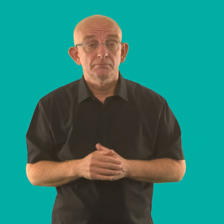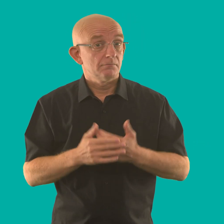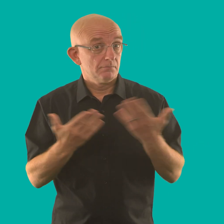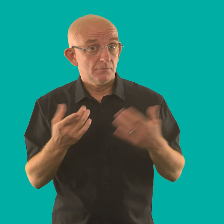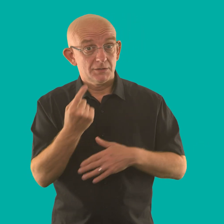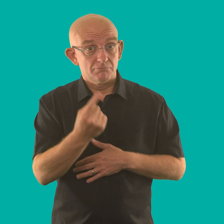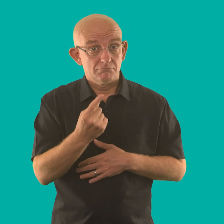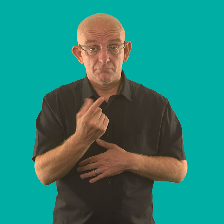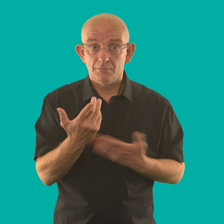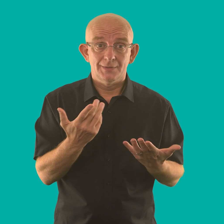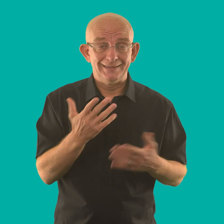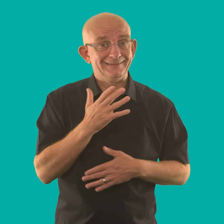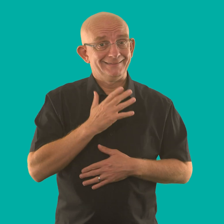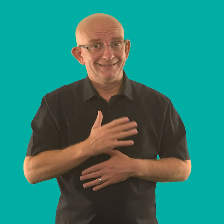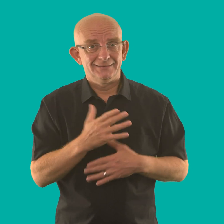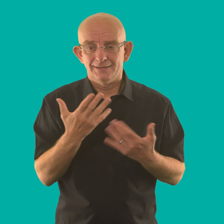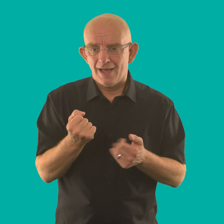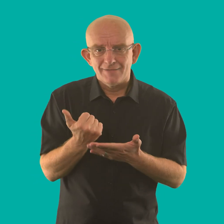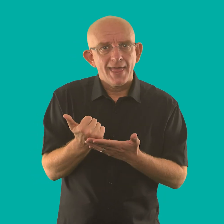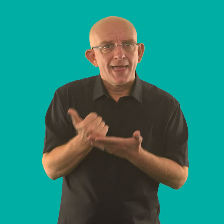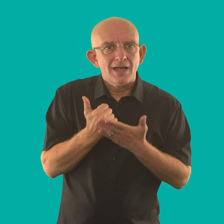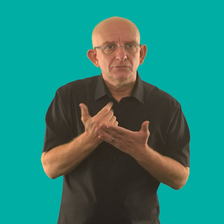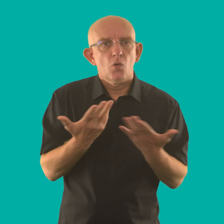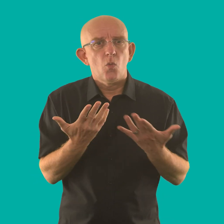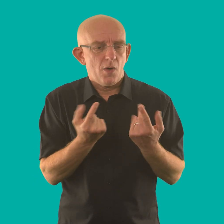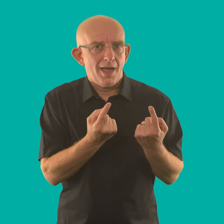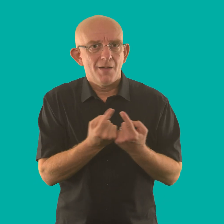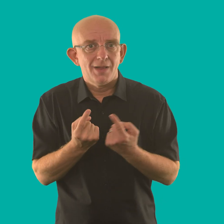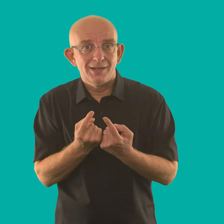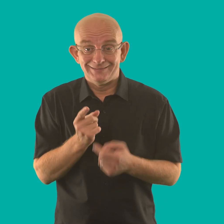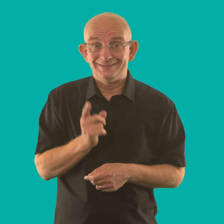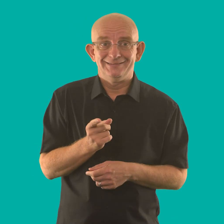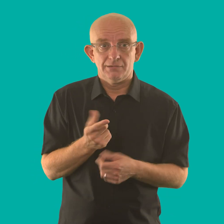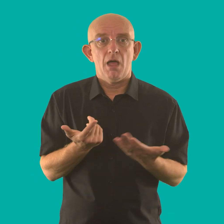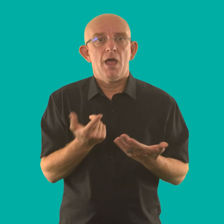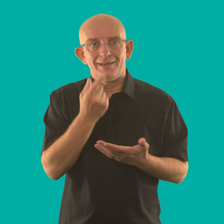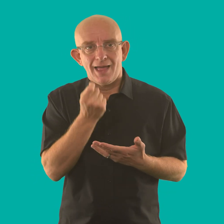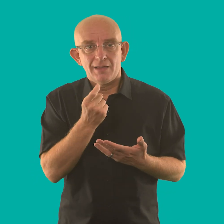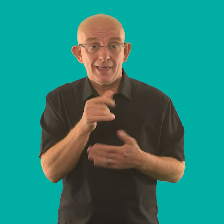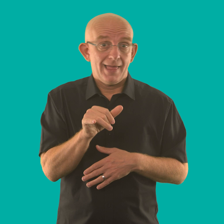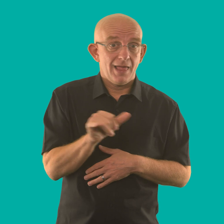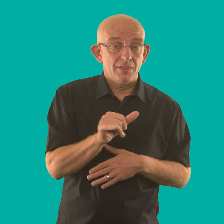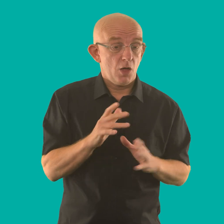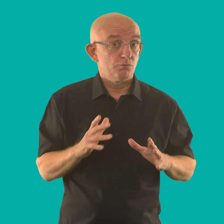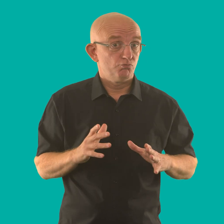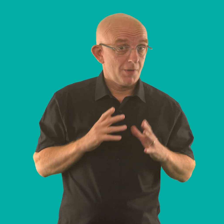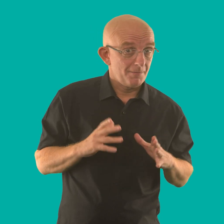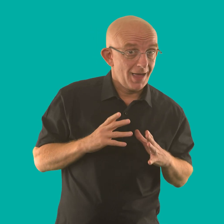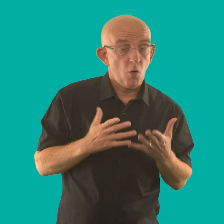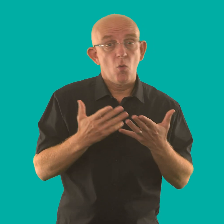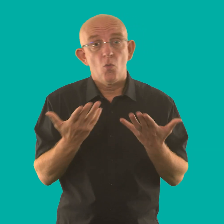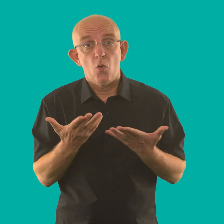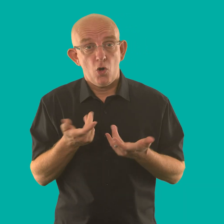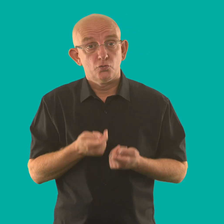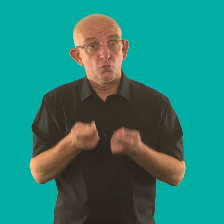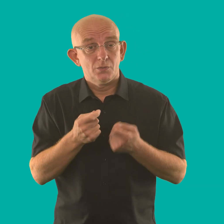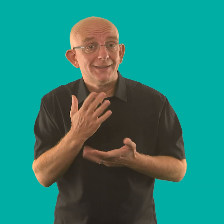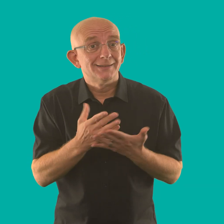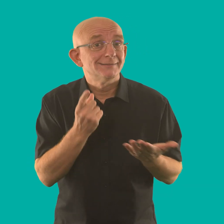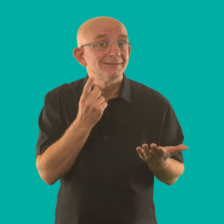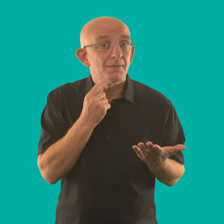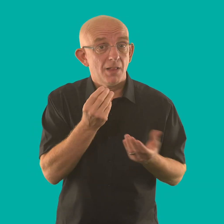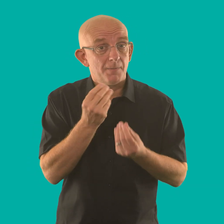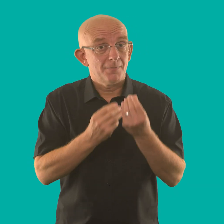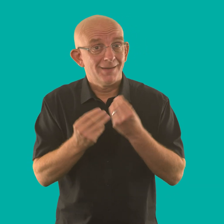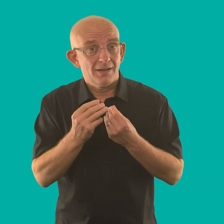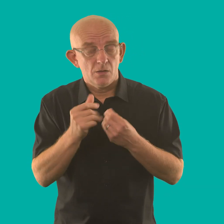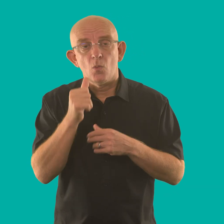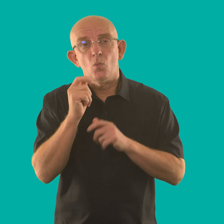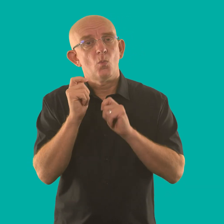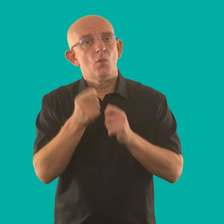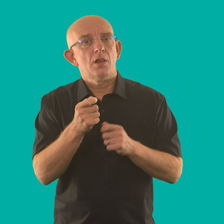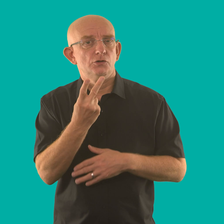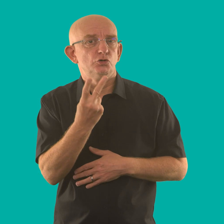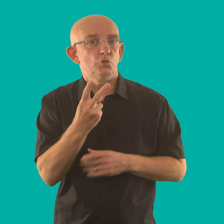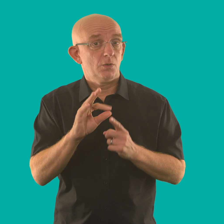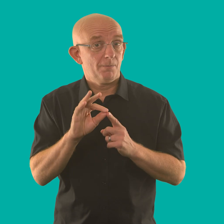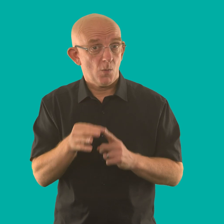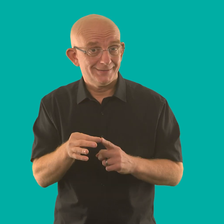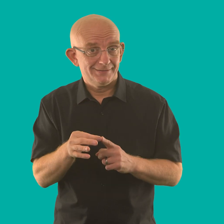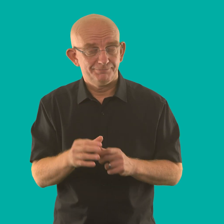If you need to use an aid or appliance to be able to either prepare or cook a simple meal, you will score 2 points.